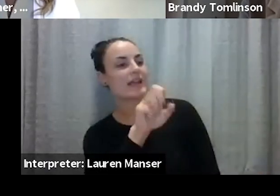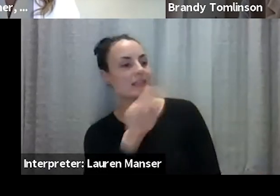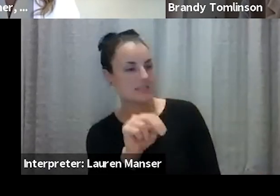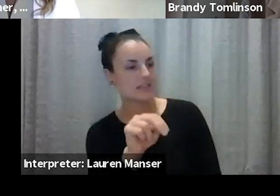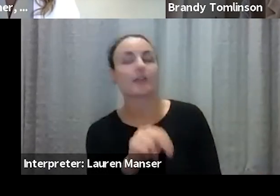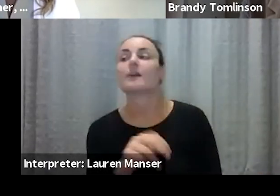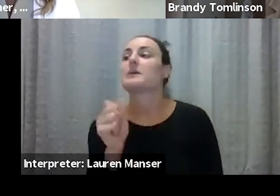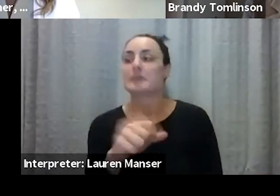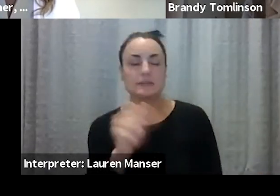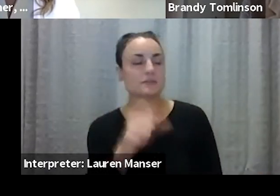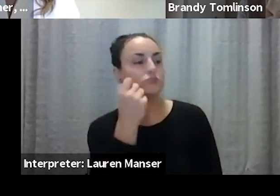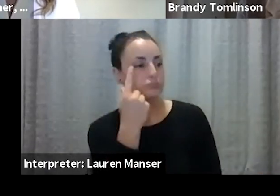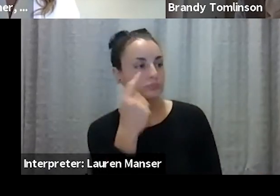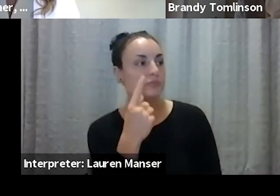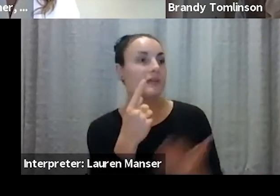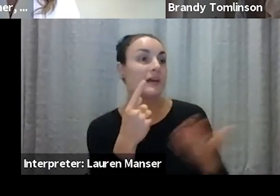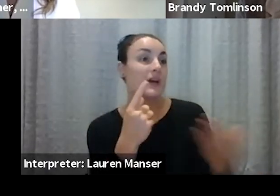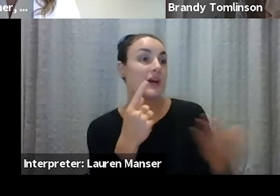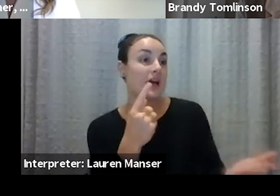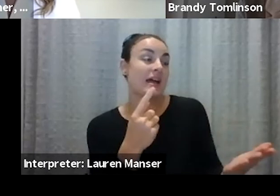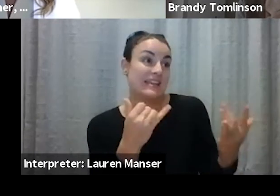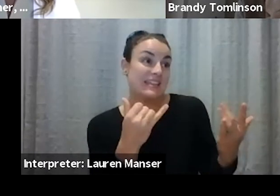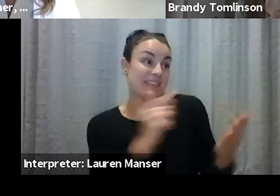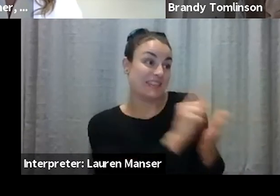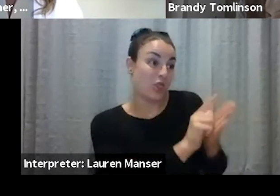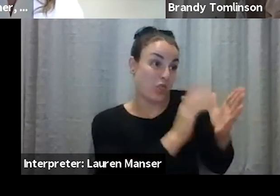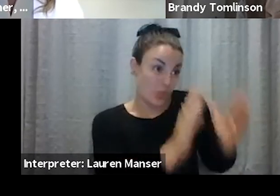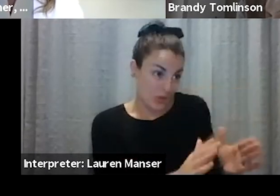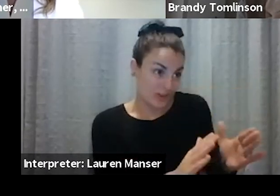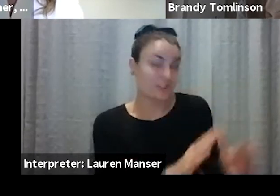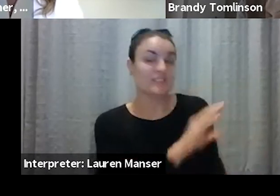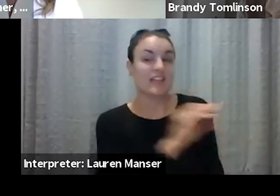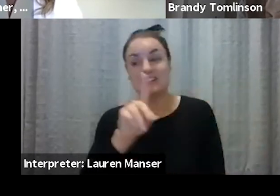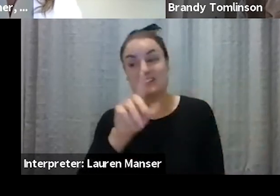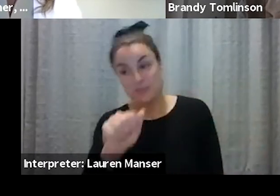has been on the forefront of a lot of our minds, as we've seen some of these guidances emerging.